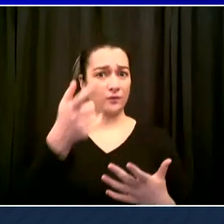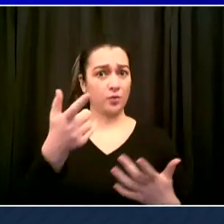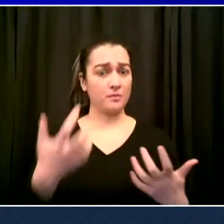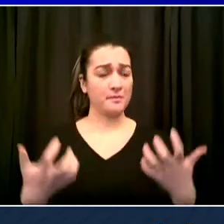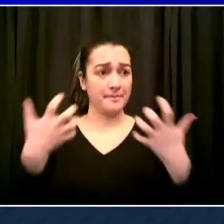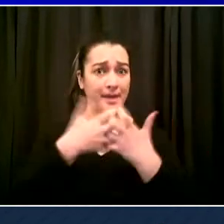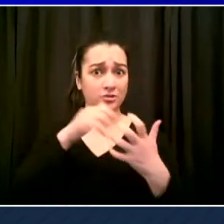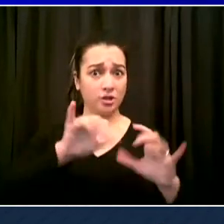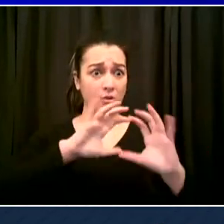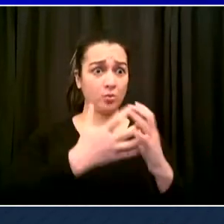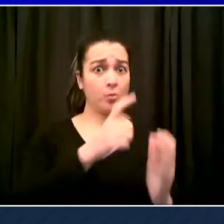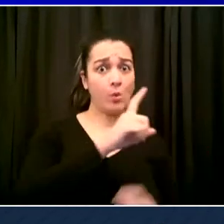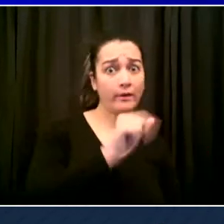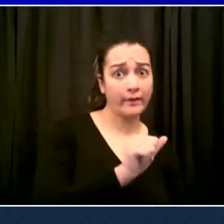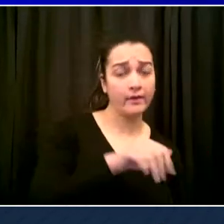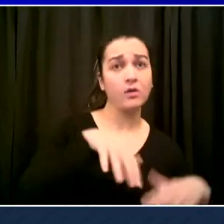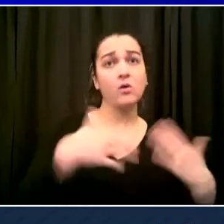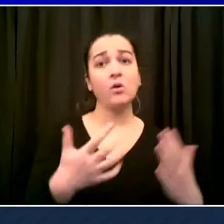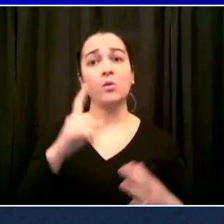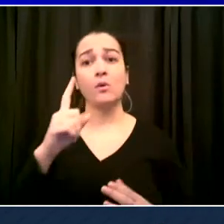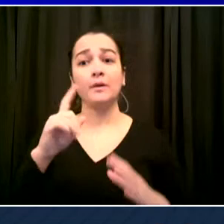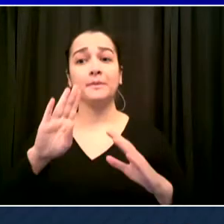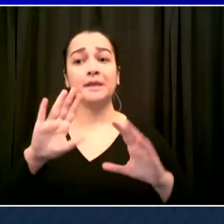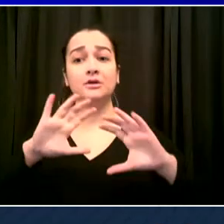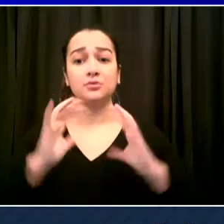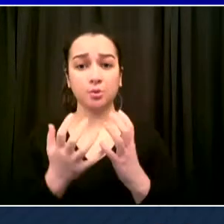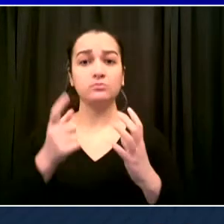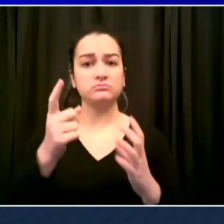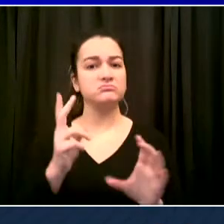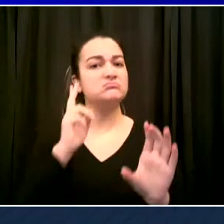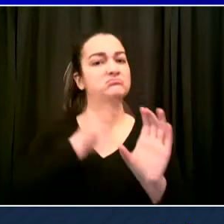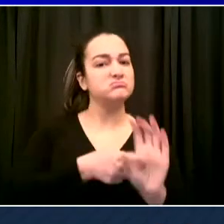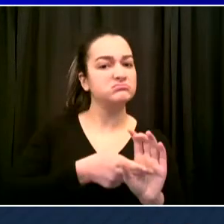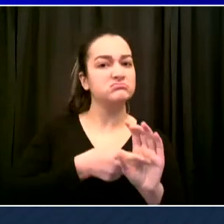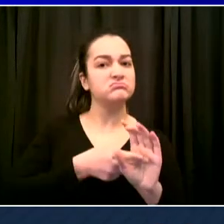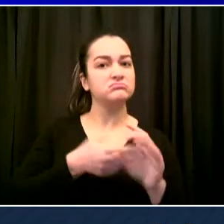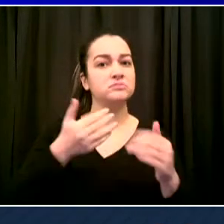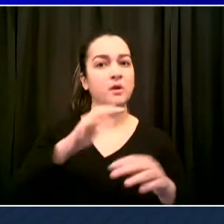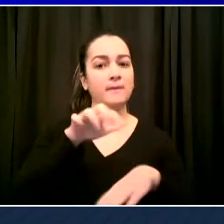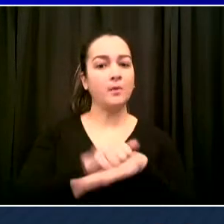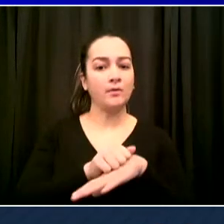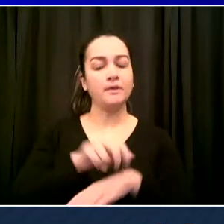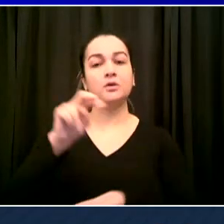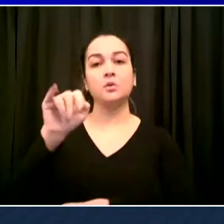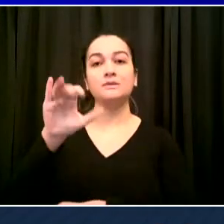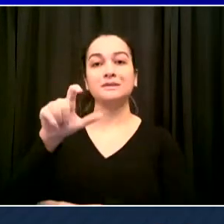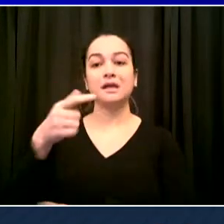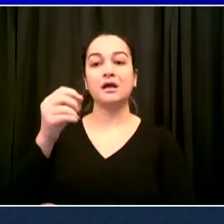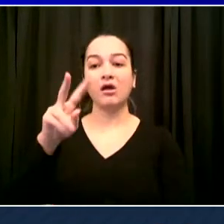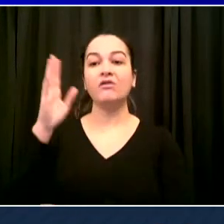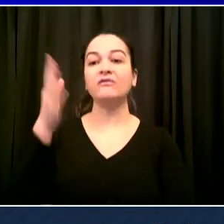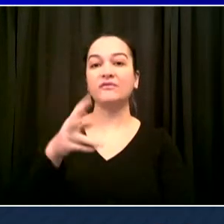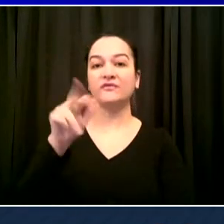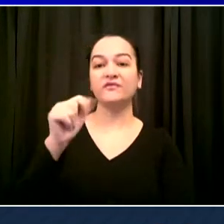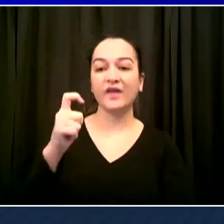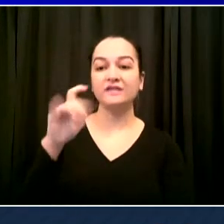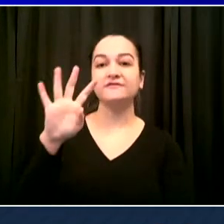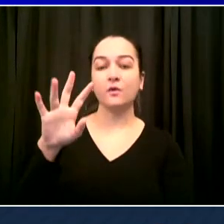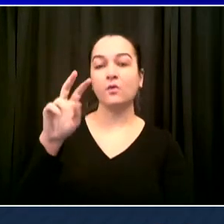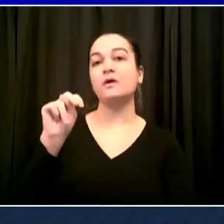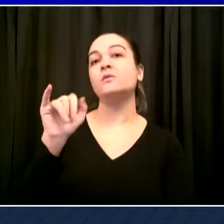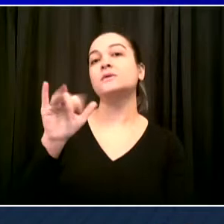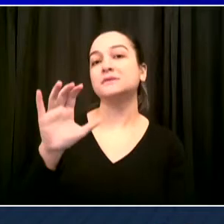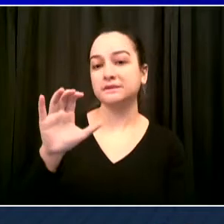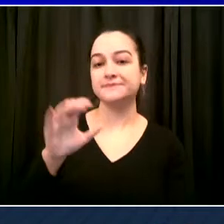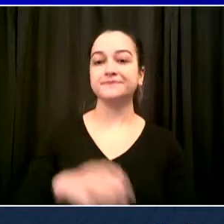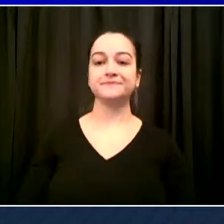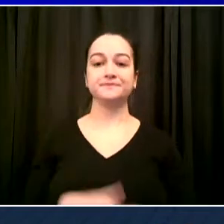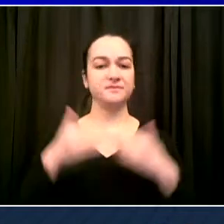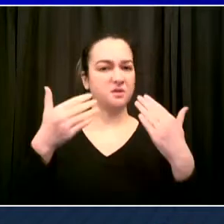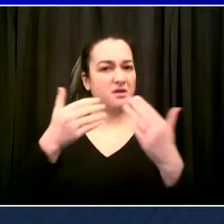WHO NEED THE